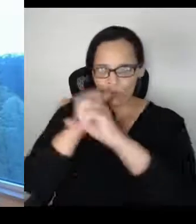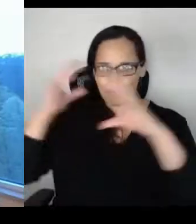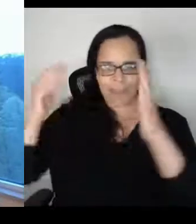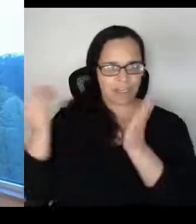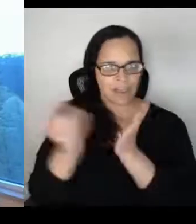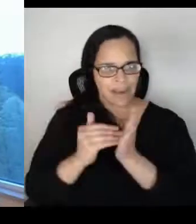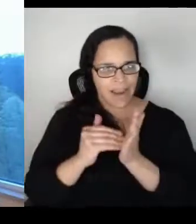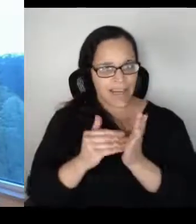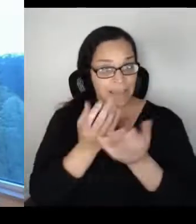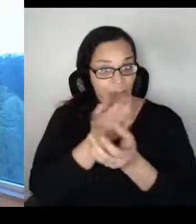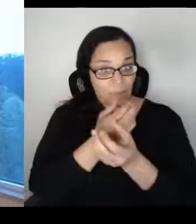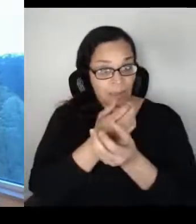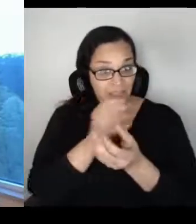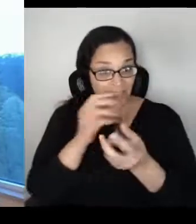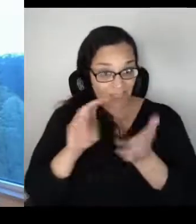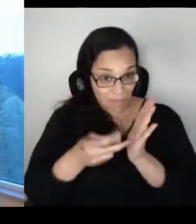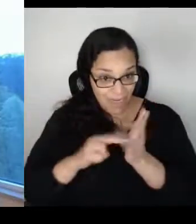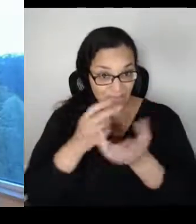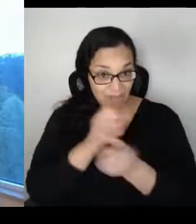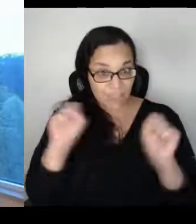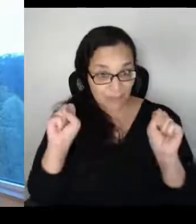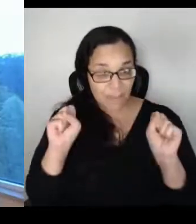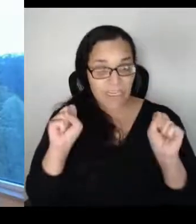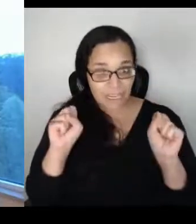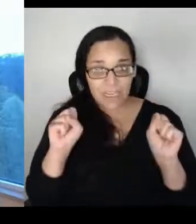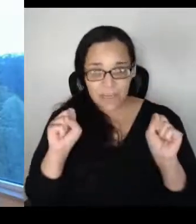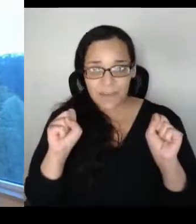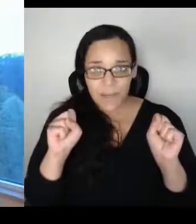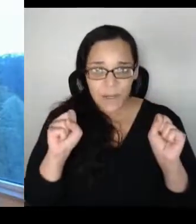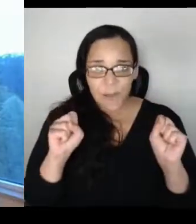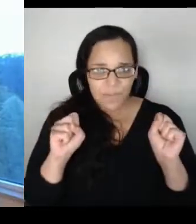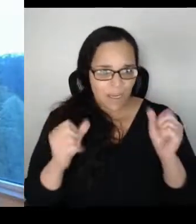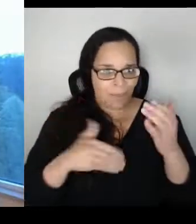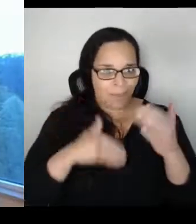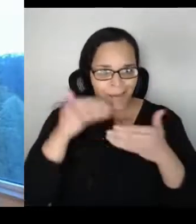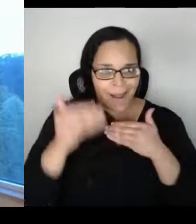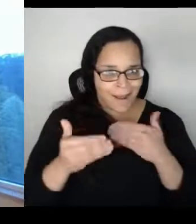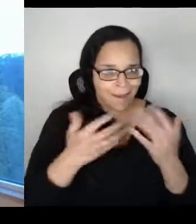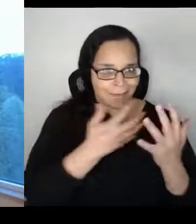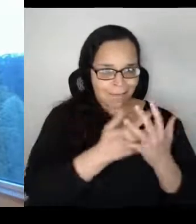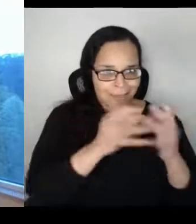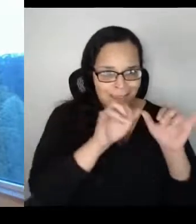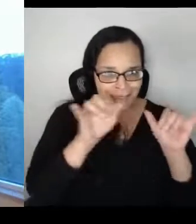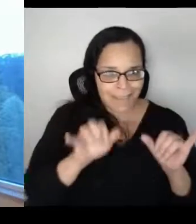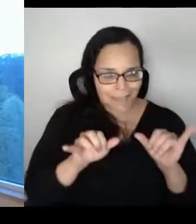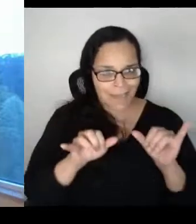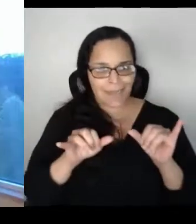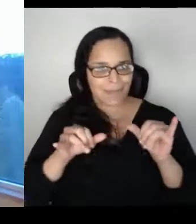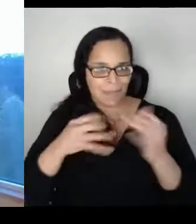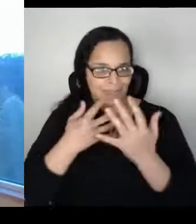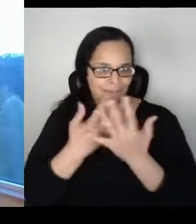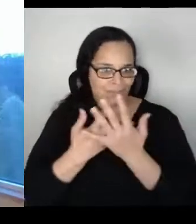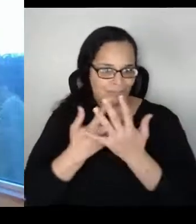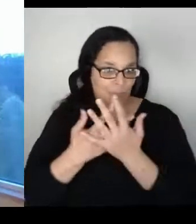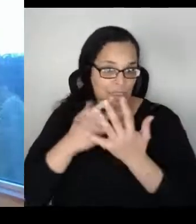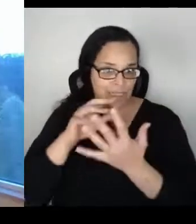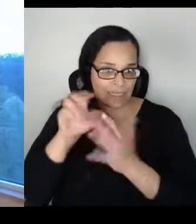beyond this Carsenal systems, beyond this policing state. I think they bring me hope and they bring me hope,